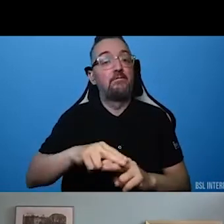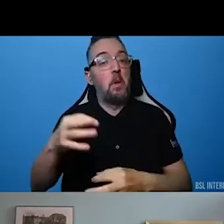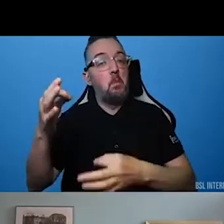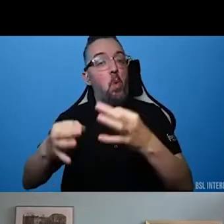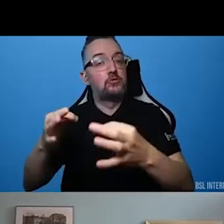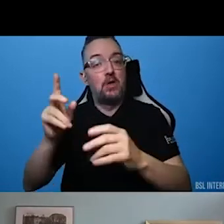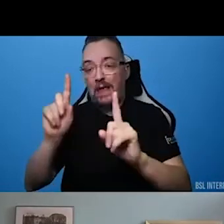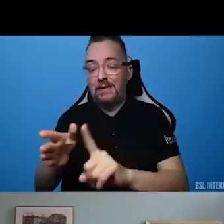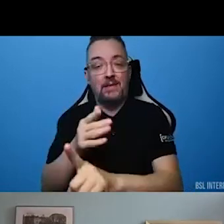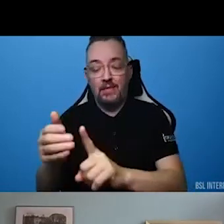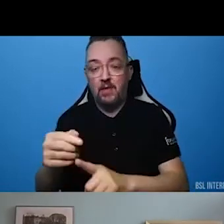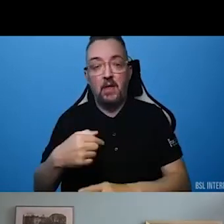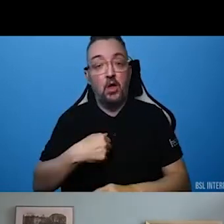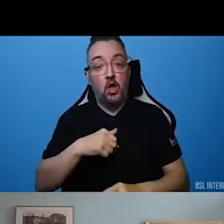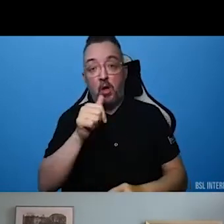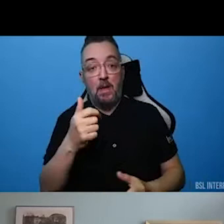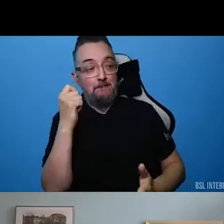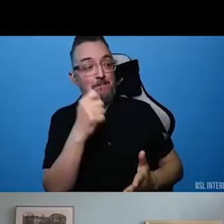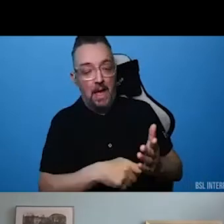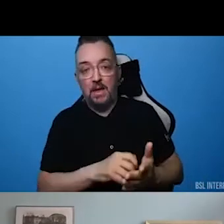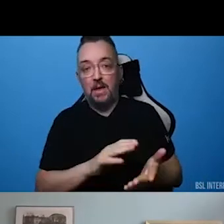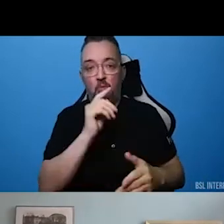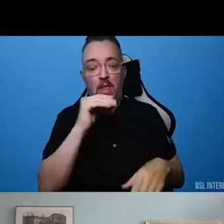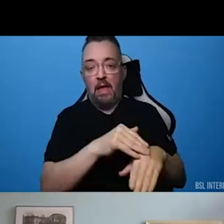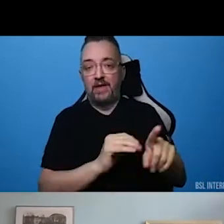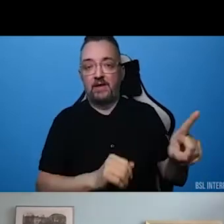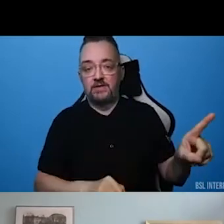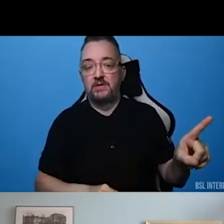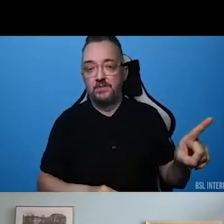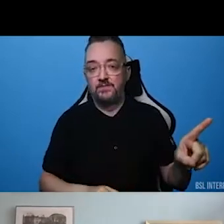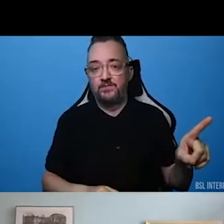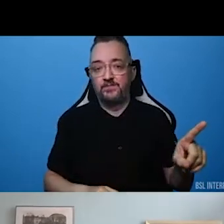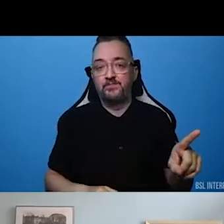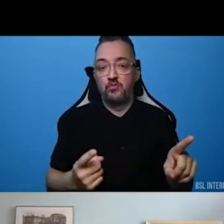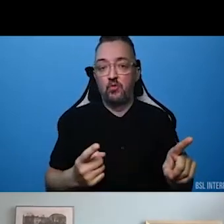would hit the sugar princes in the pocket instead. So abolitionists understood that